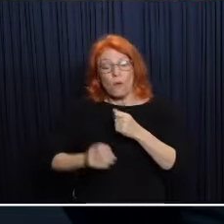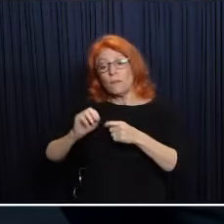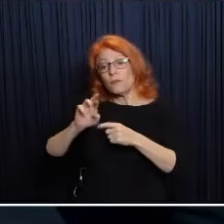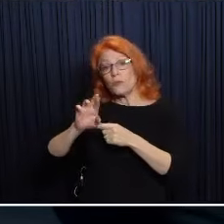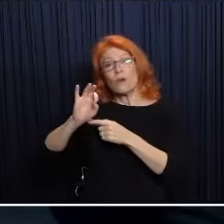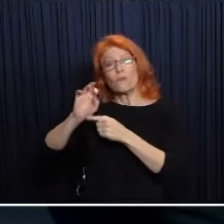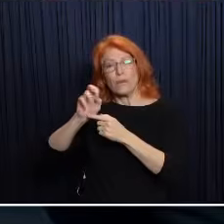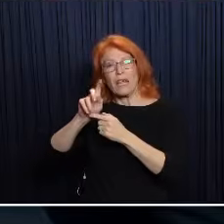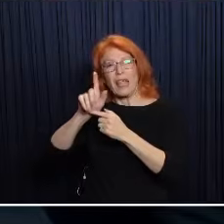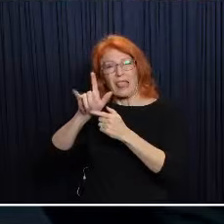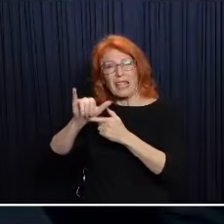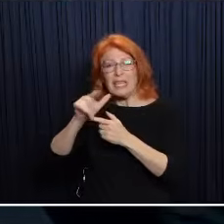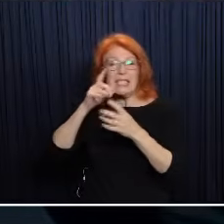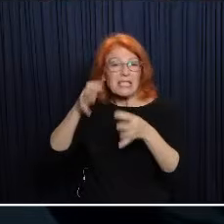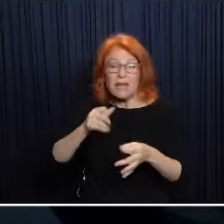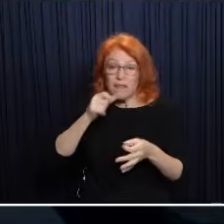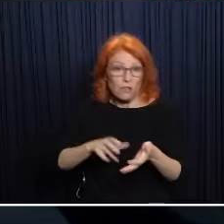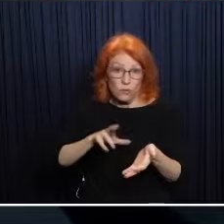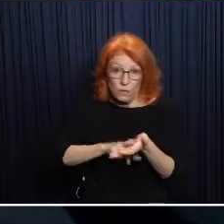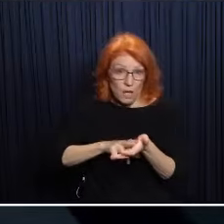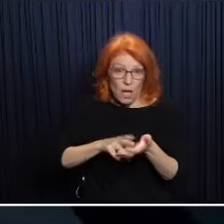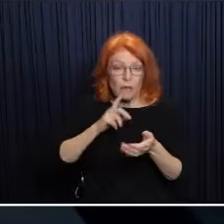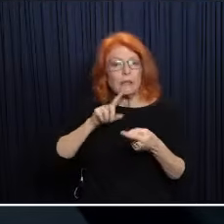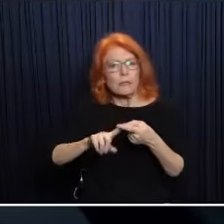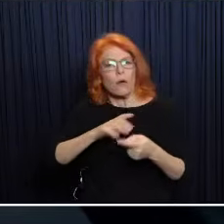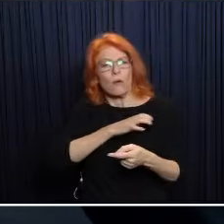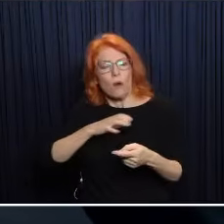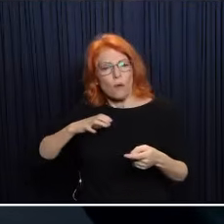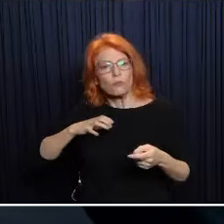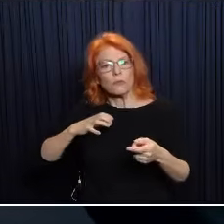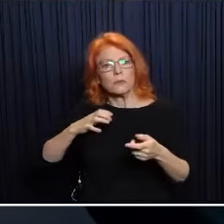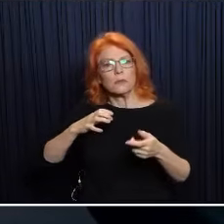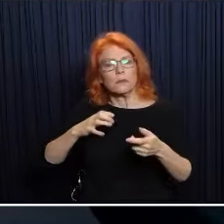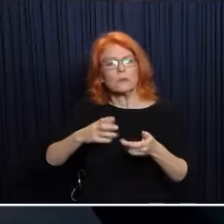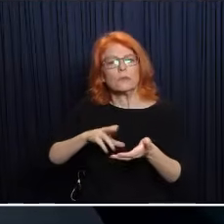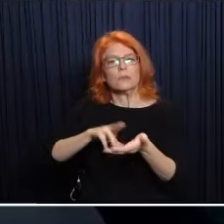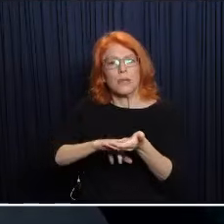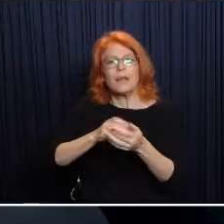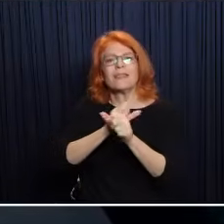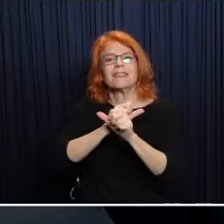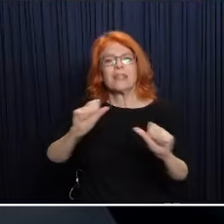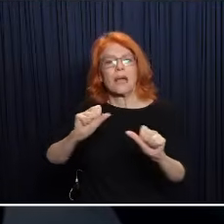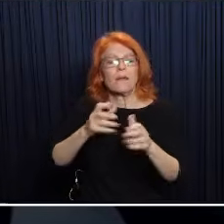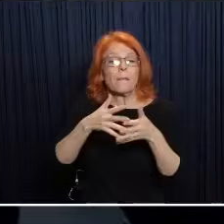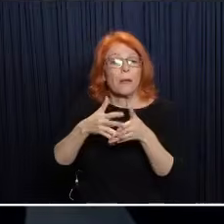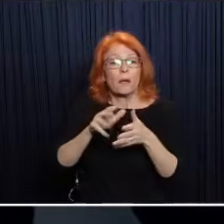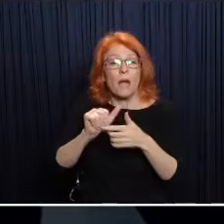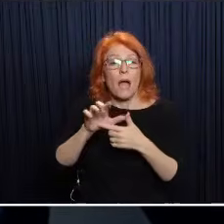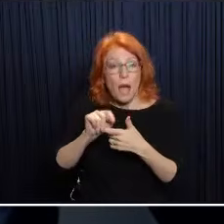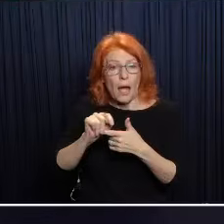MENTIONED BY ALL OF YOU. THAT BIPARTISAN BILL, PRESIDENT